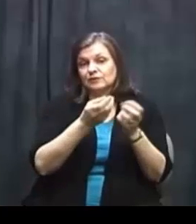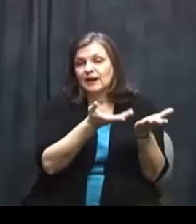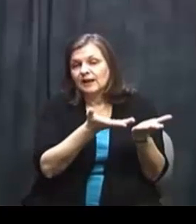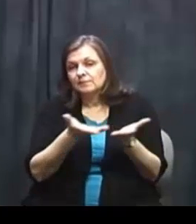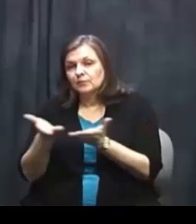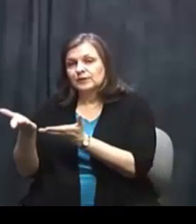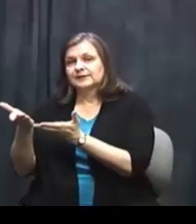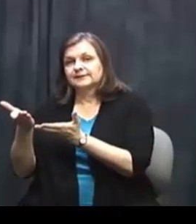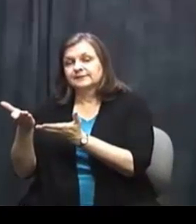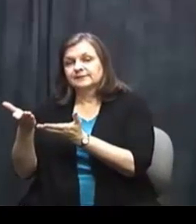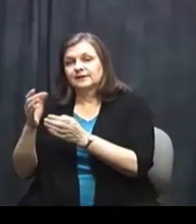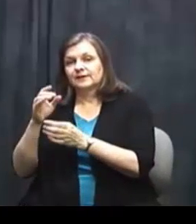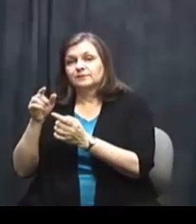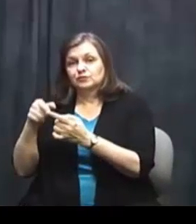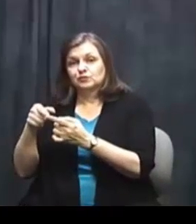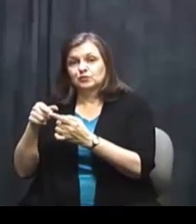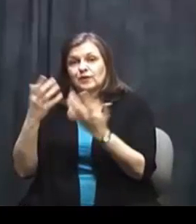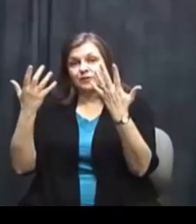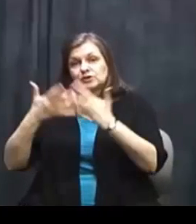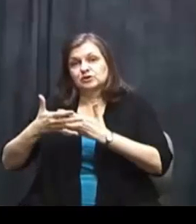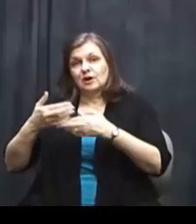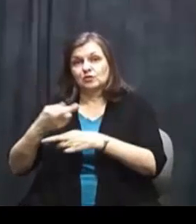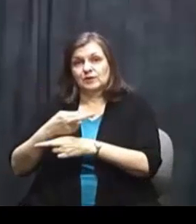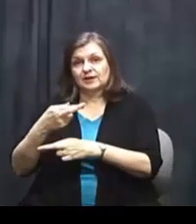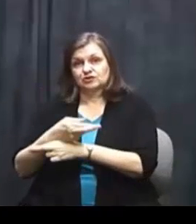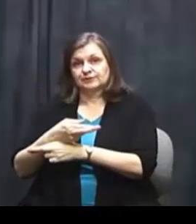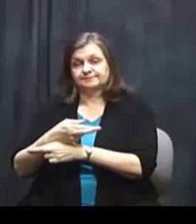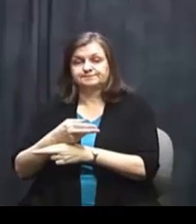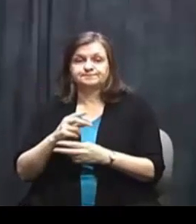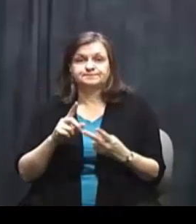to the dark reaction